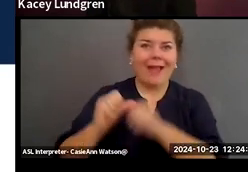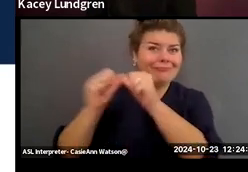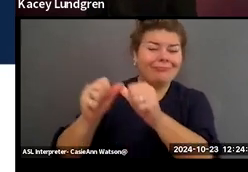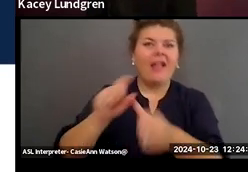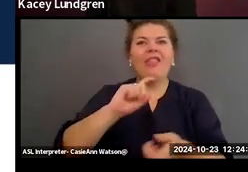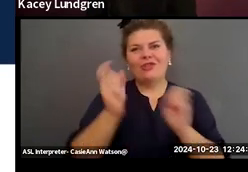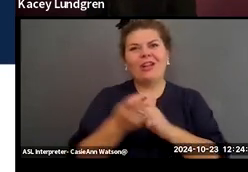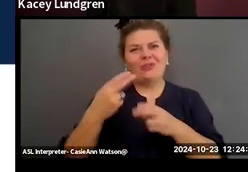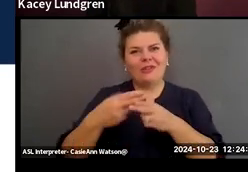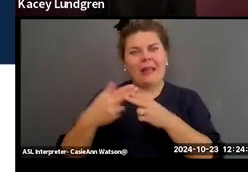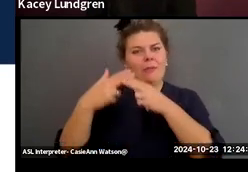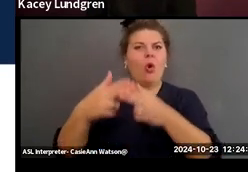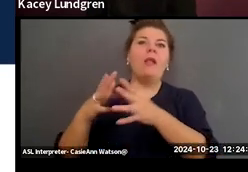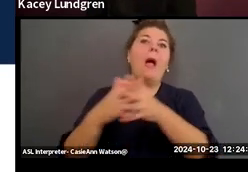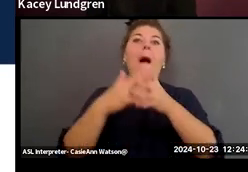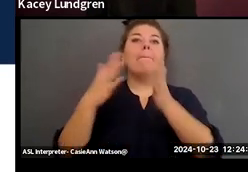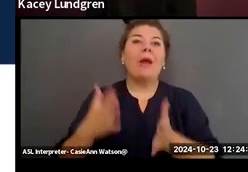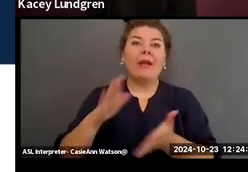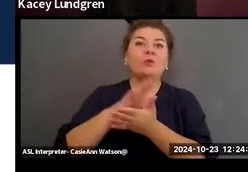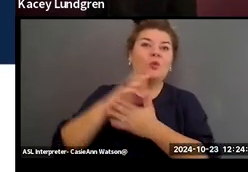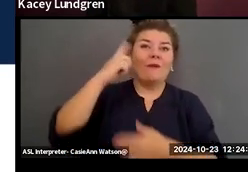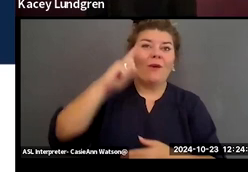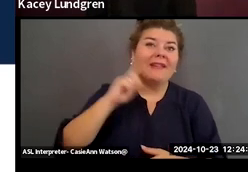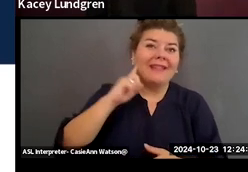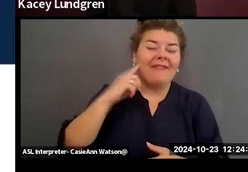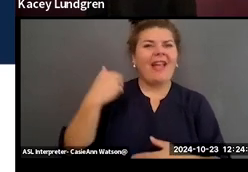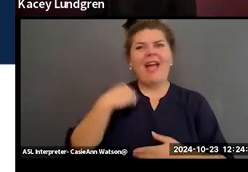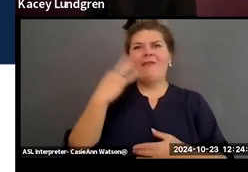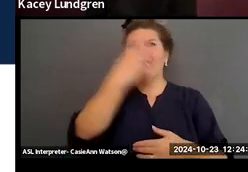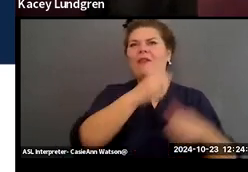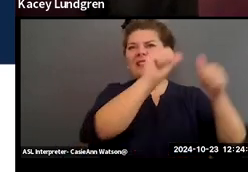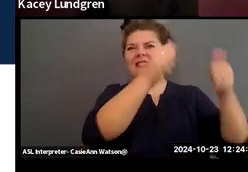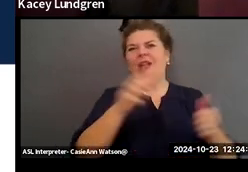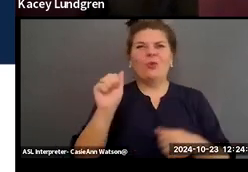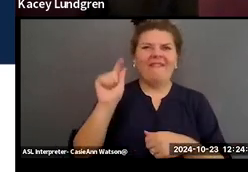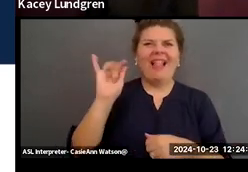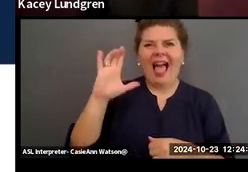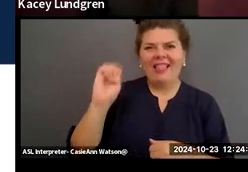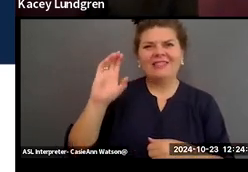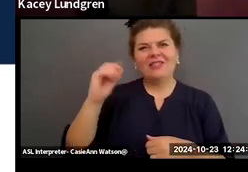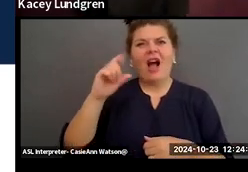to the American School for the Deaf, and they have a beautiful statue of Alice Cogswell out front to commemorate her.